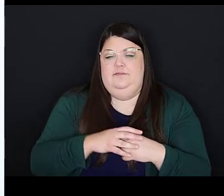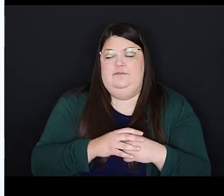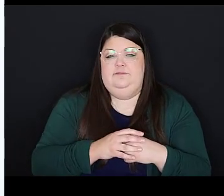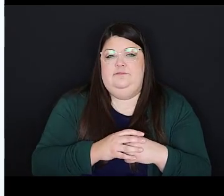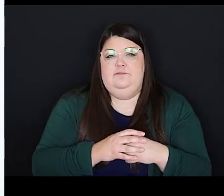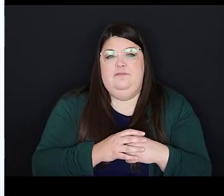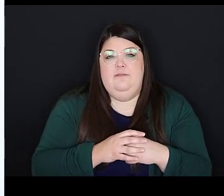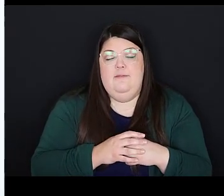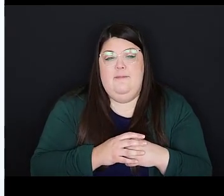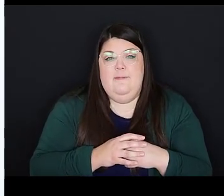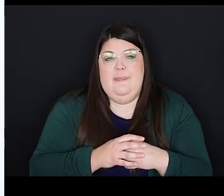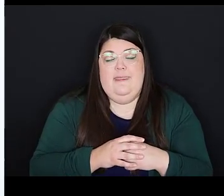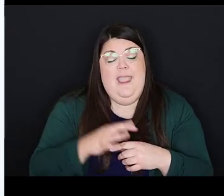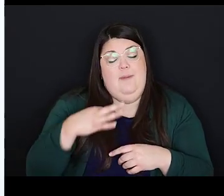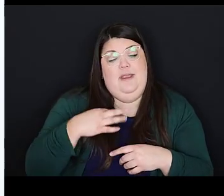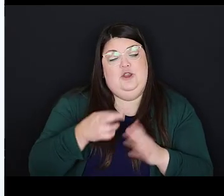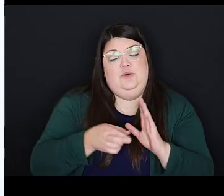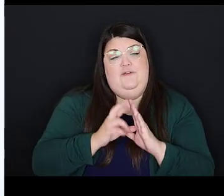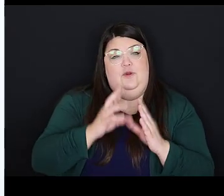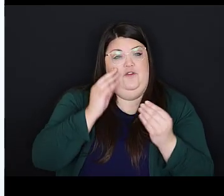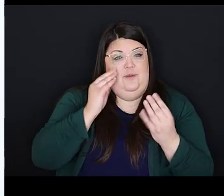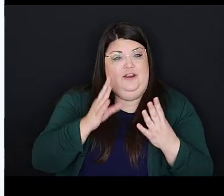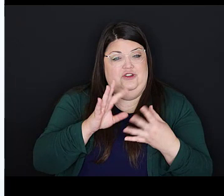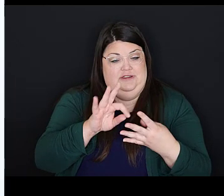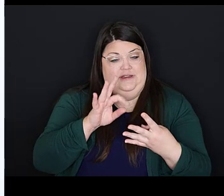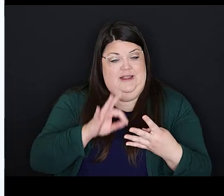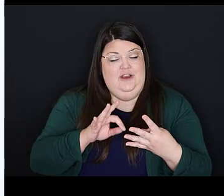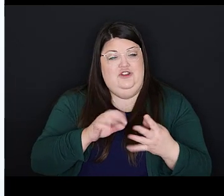Application Review Information, Selection Criteria.